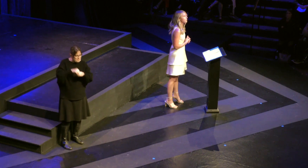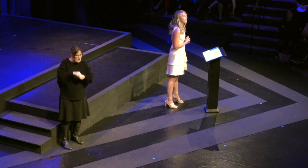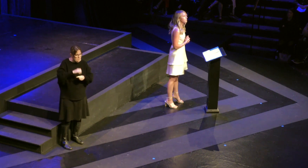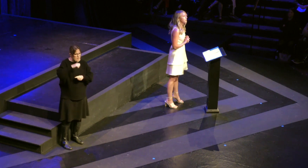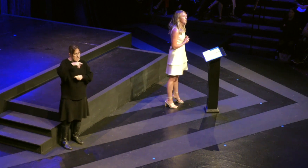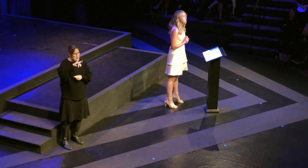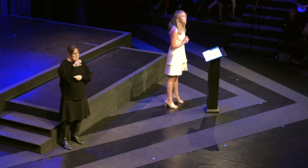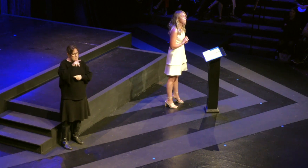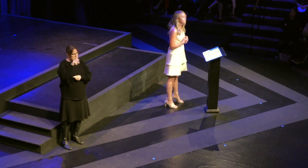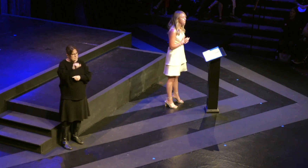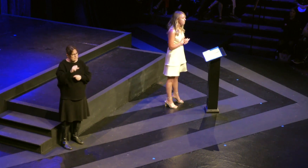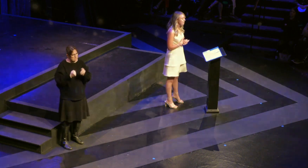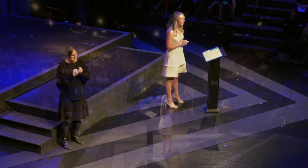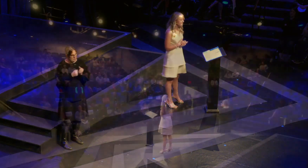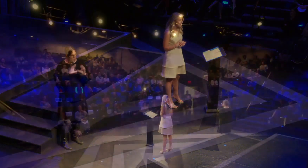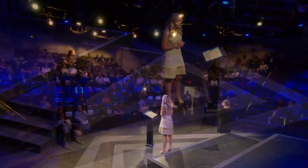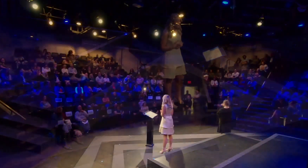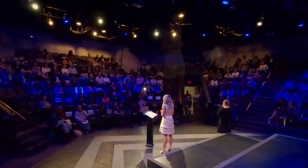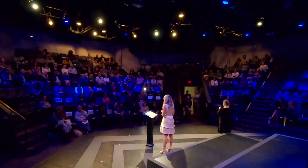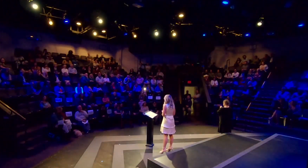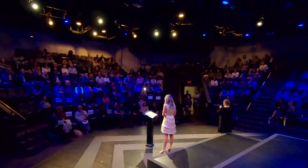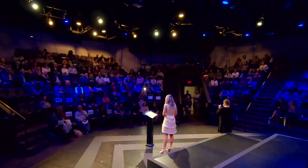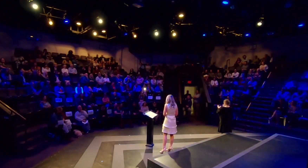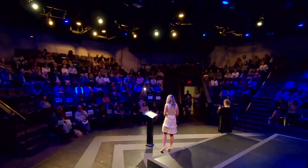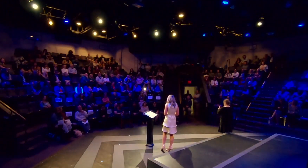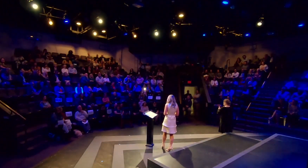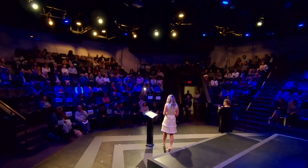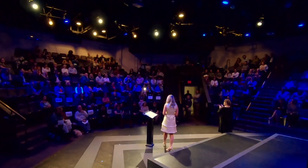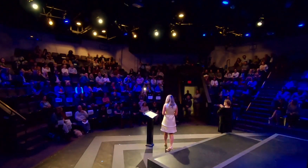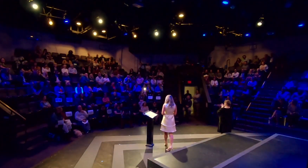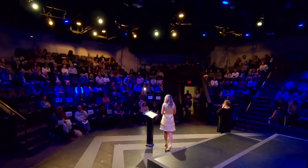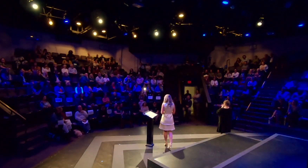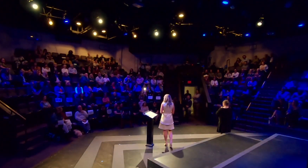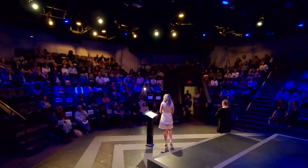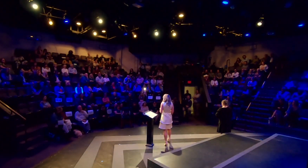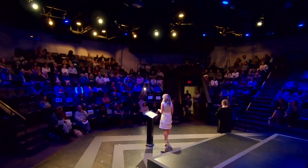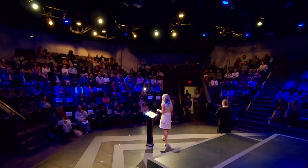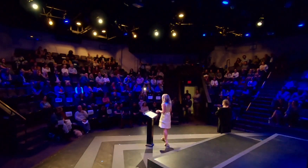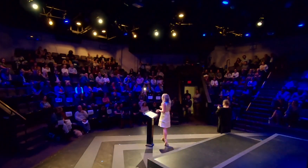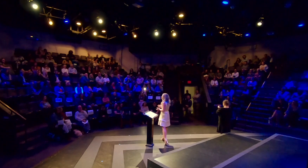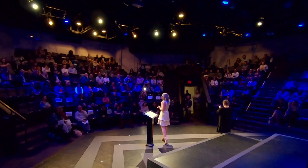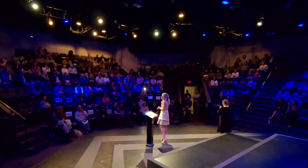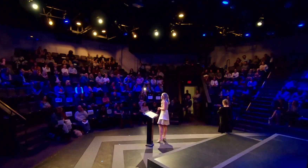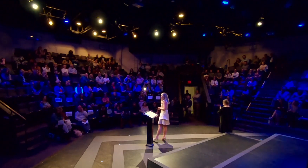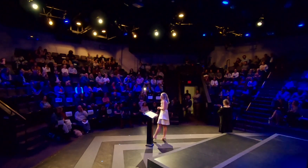and serve my community. One night on a call I met a mother who spoke of her son with spinabifida